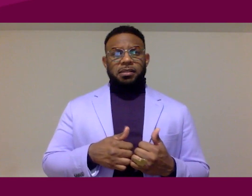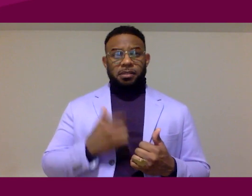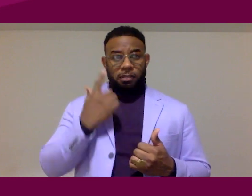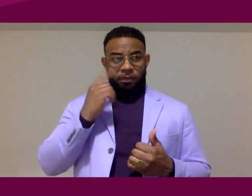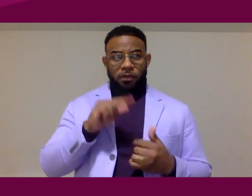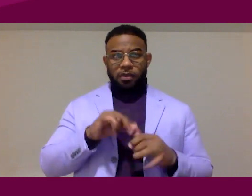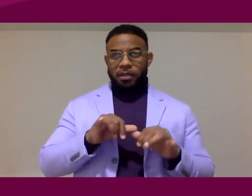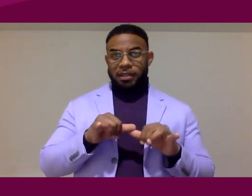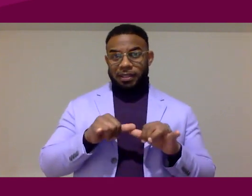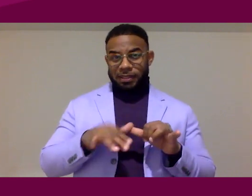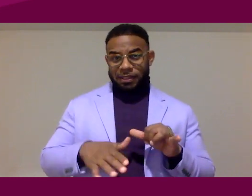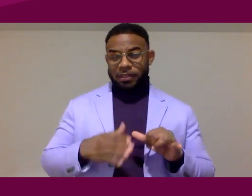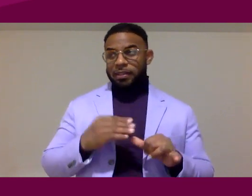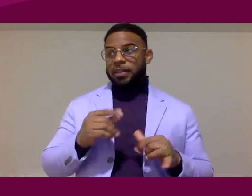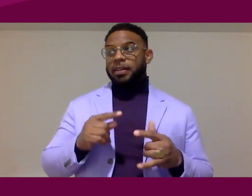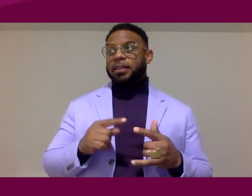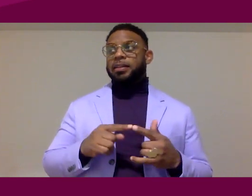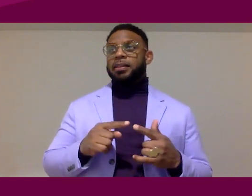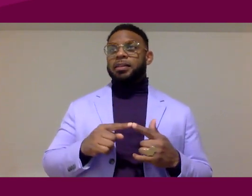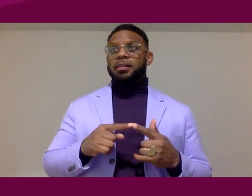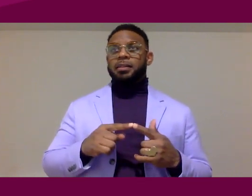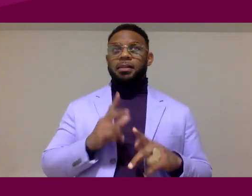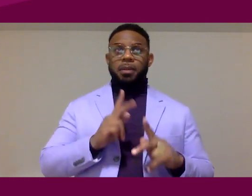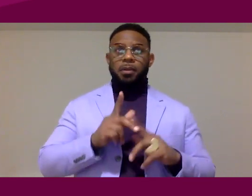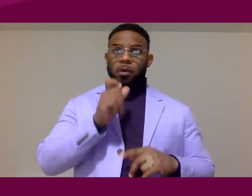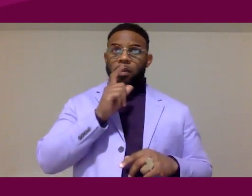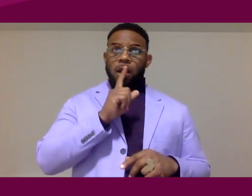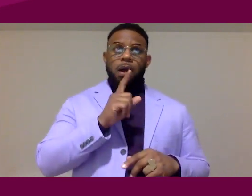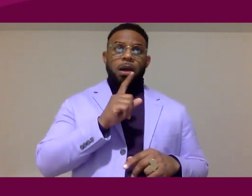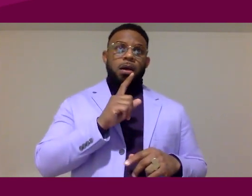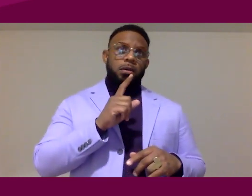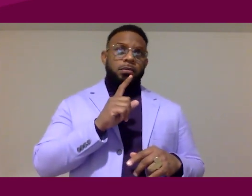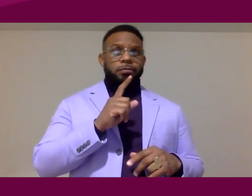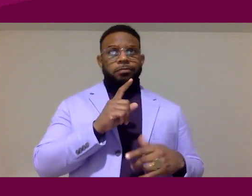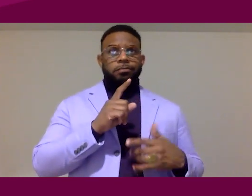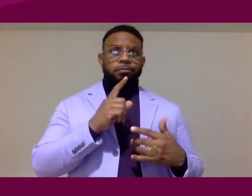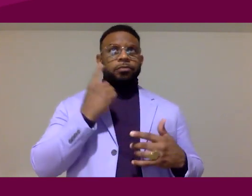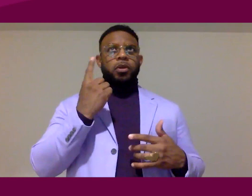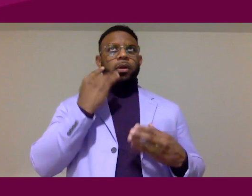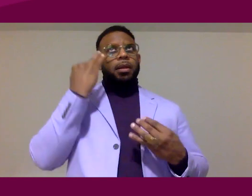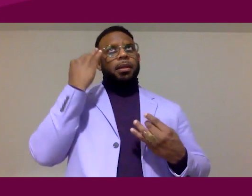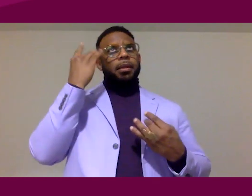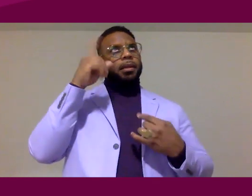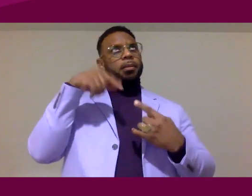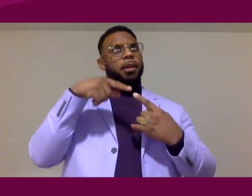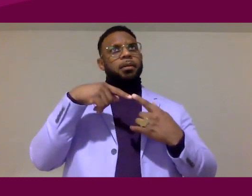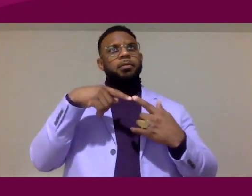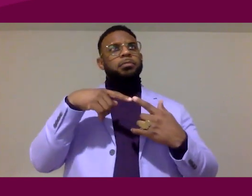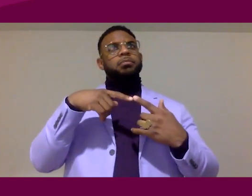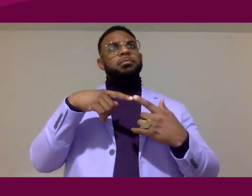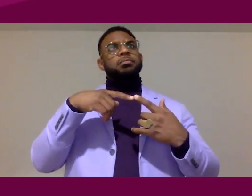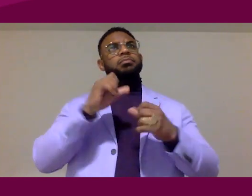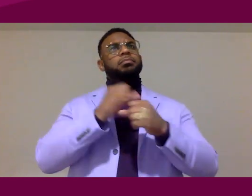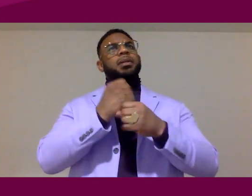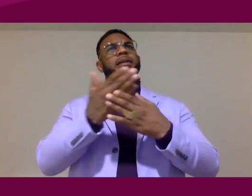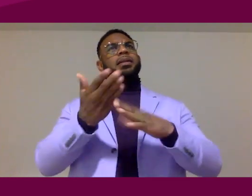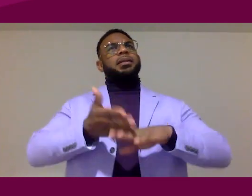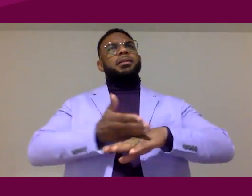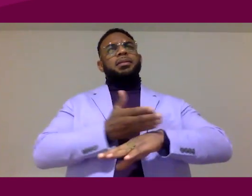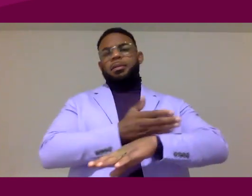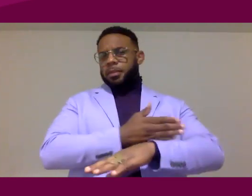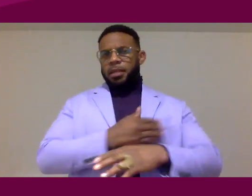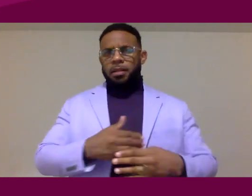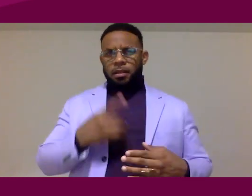engineers and the folks who are always thinking about making things better from a technical